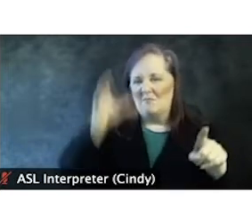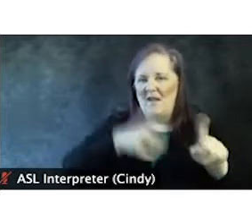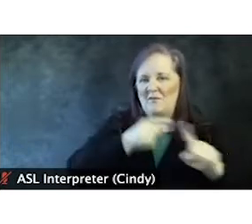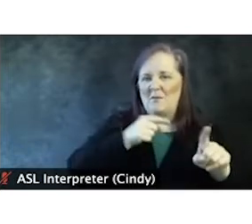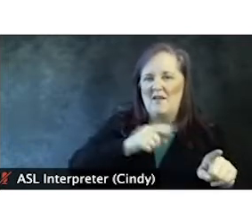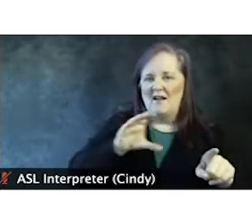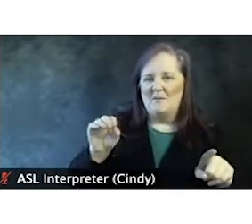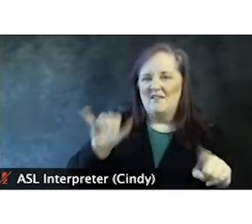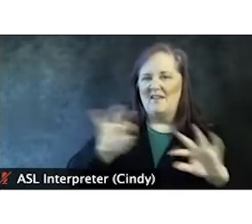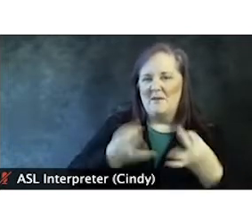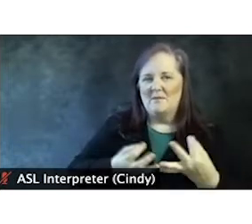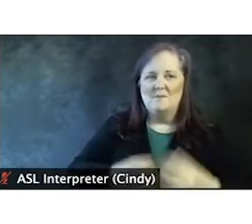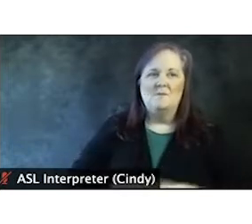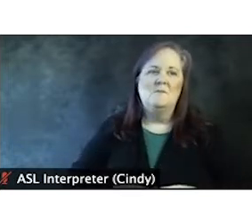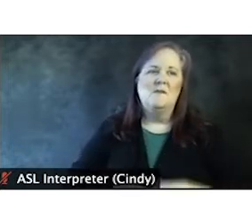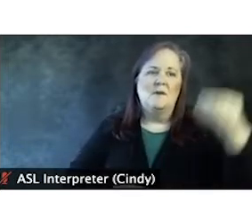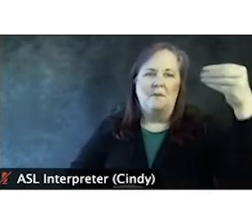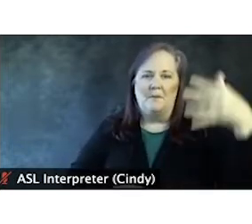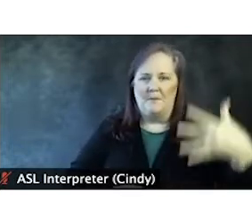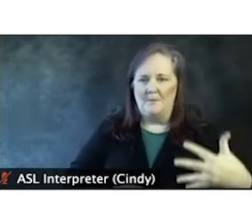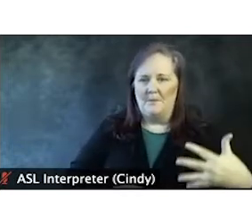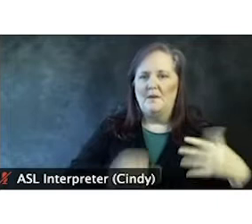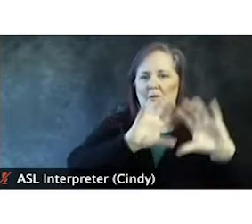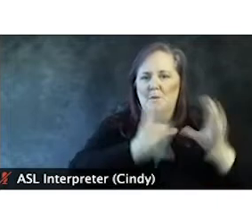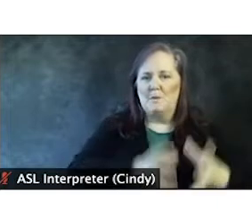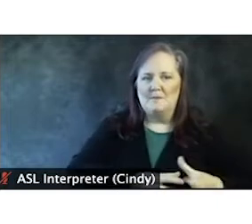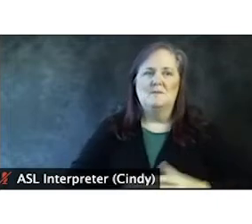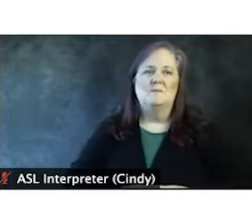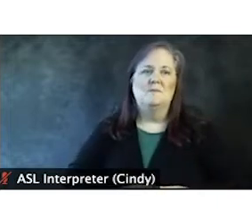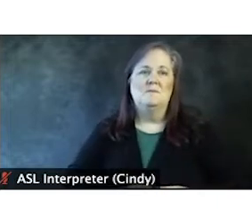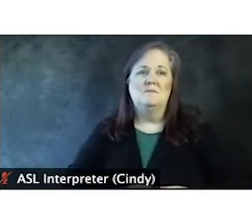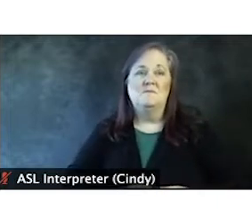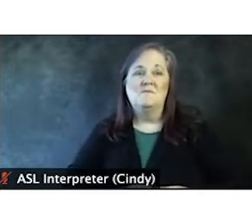by Robert Klein II, a housing developer. He was also behind Prop 71,